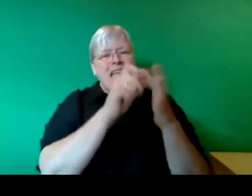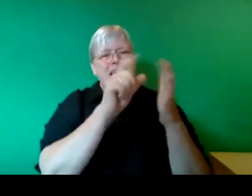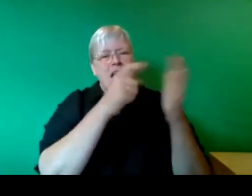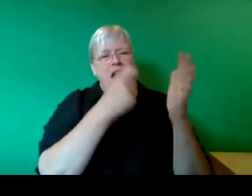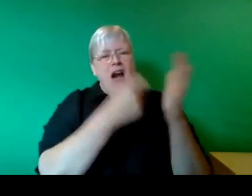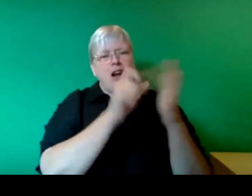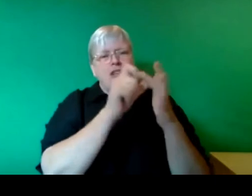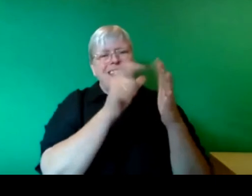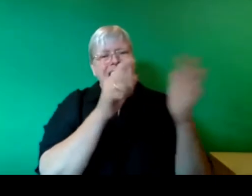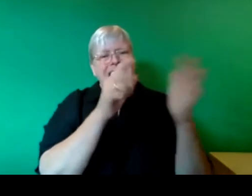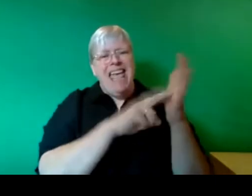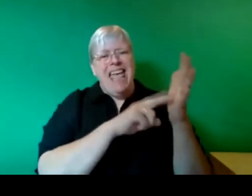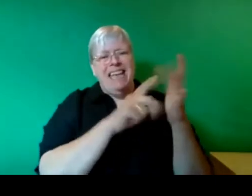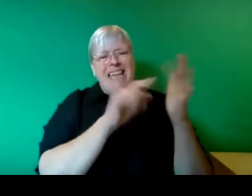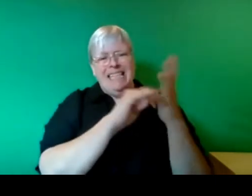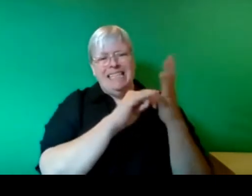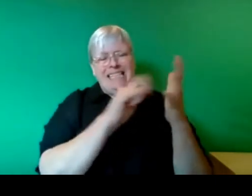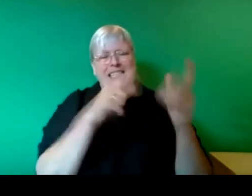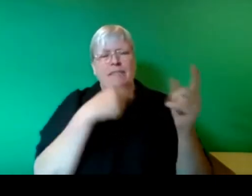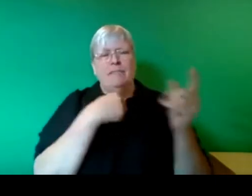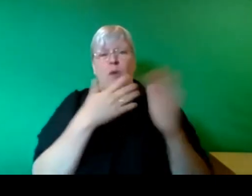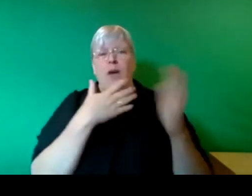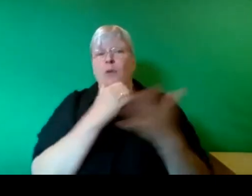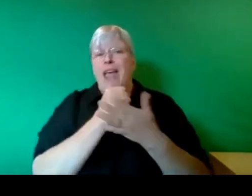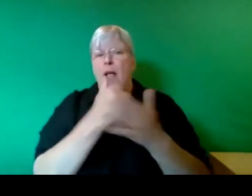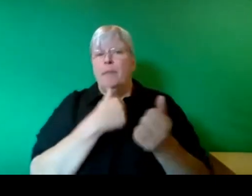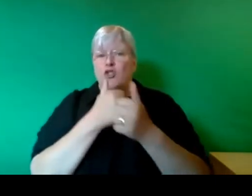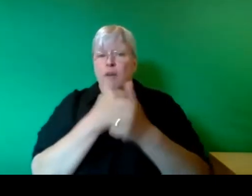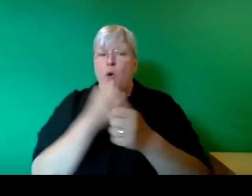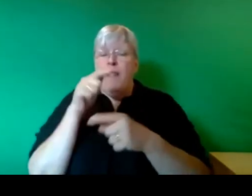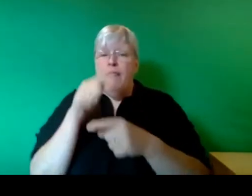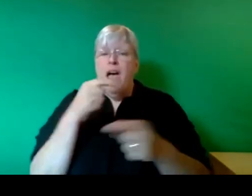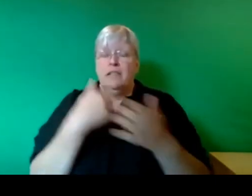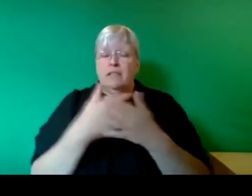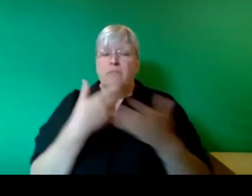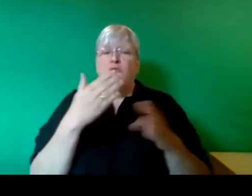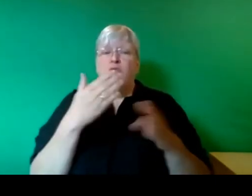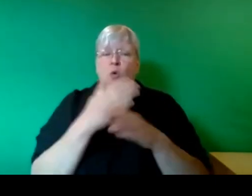the work that was being done by trade unions and environmentalists acting around that time. On the